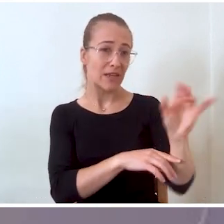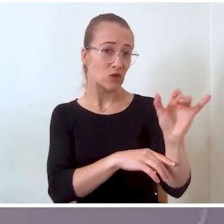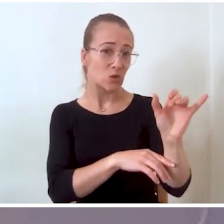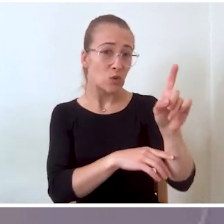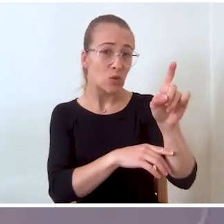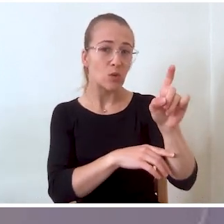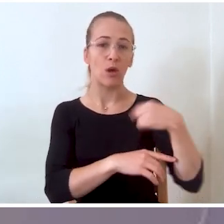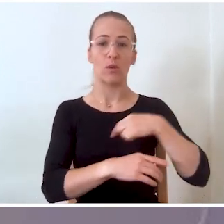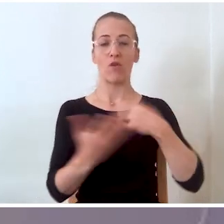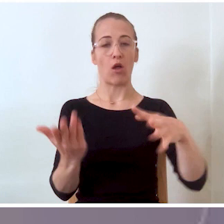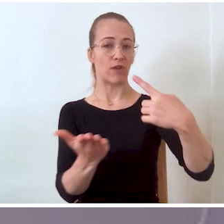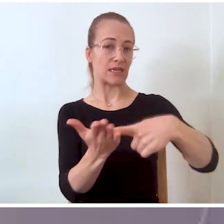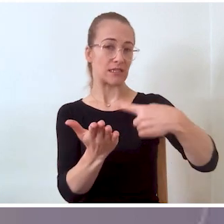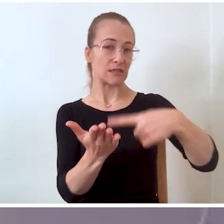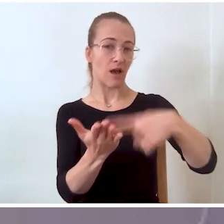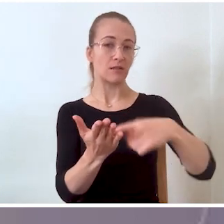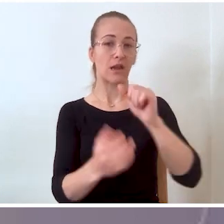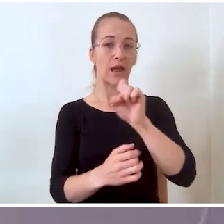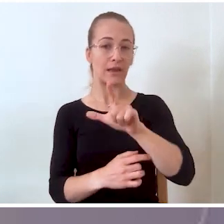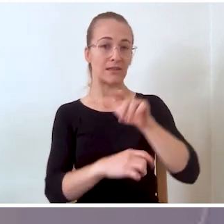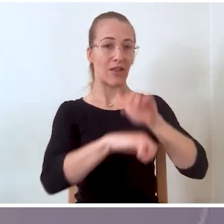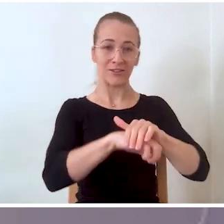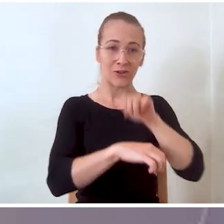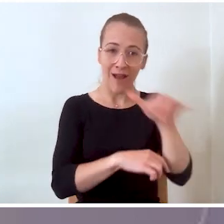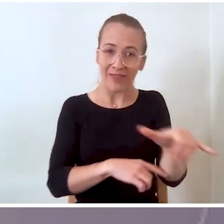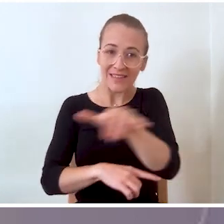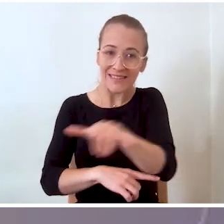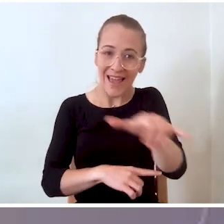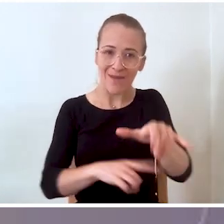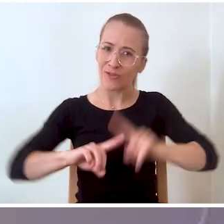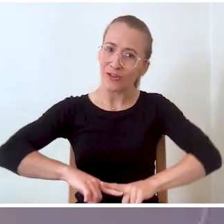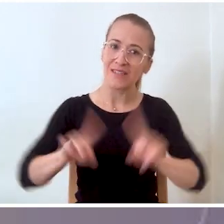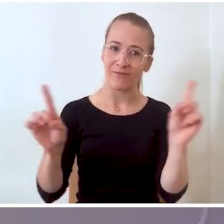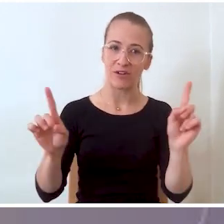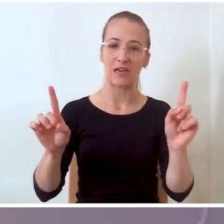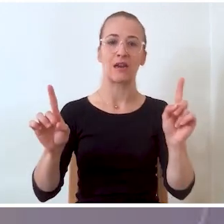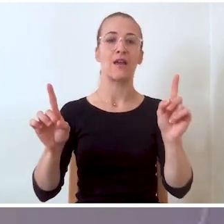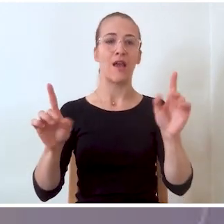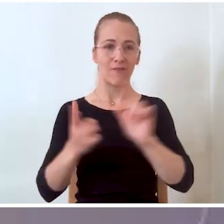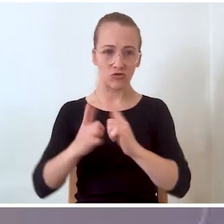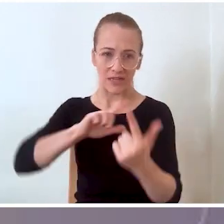Because as we've talked about before, ASL and English are not the same, and there's a translation between the two.